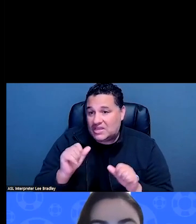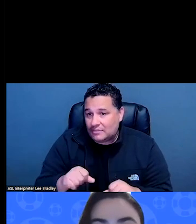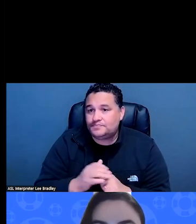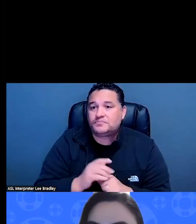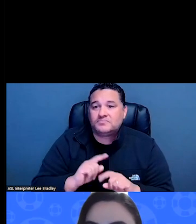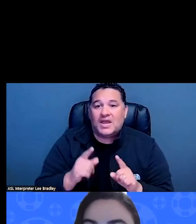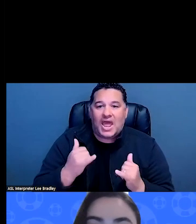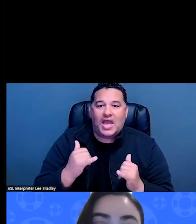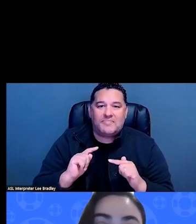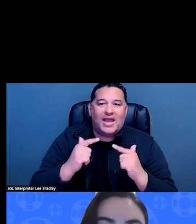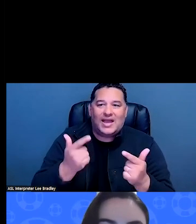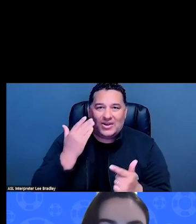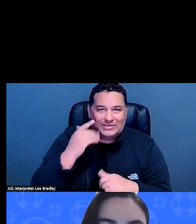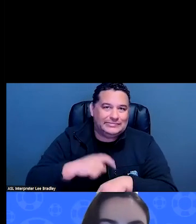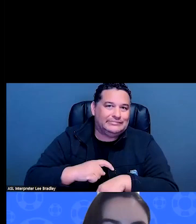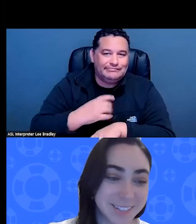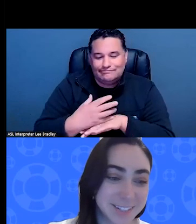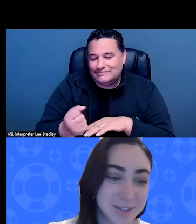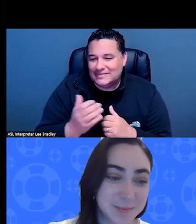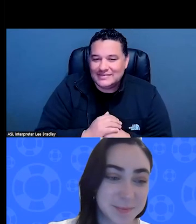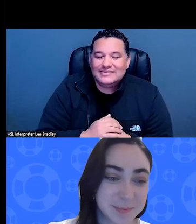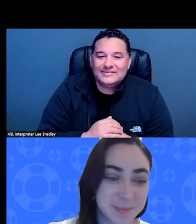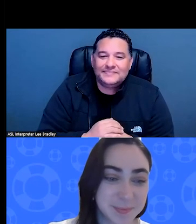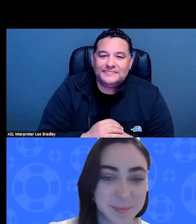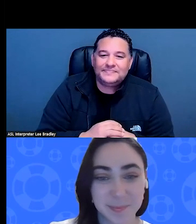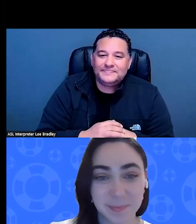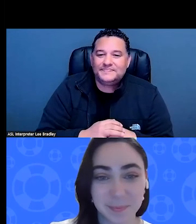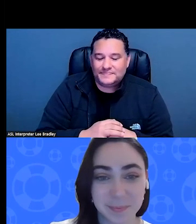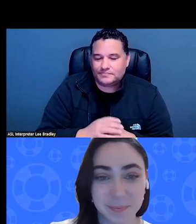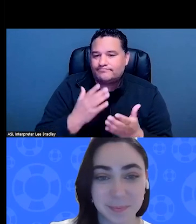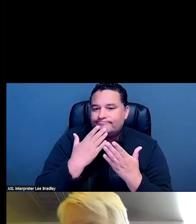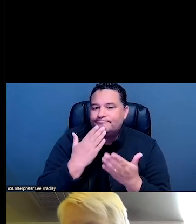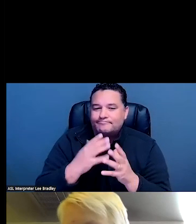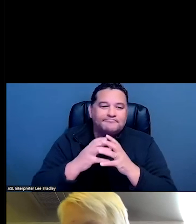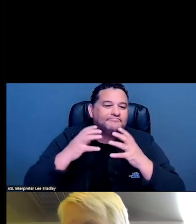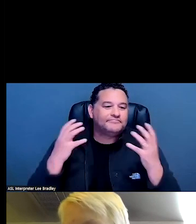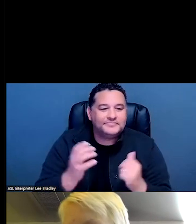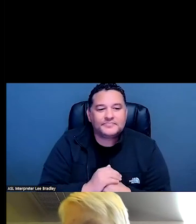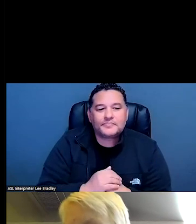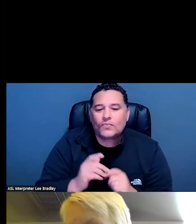AGO. PLEASE TAKE A LOOK IF YOU ARE INTERESTED. AN, IF YOU CAN . BUT I WILL TURN IT BACK, BECAUSE I KNOW WE ARE, RUNNING OUT OF